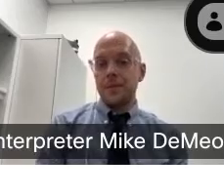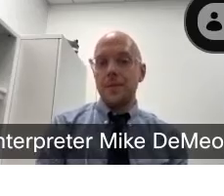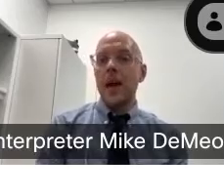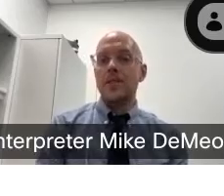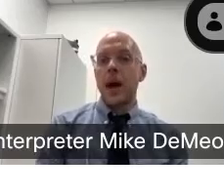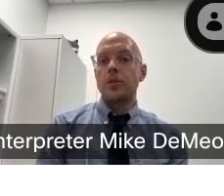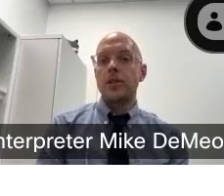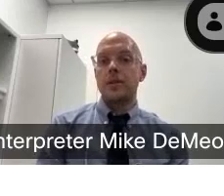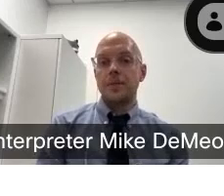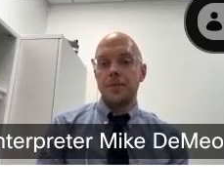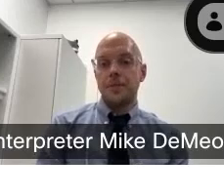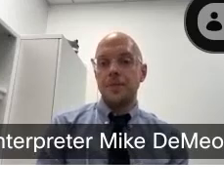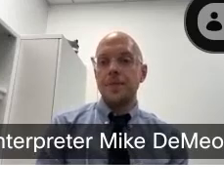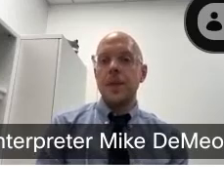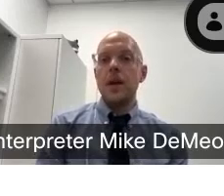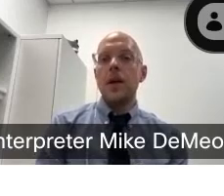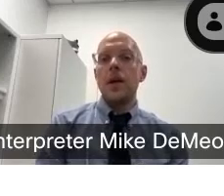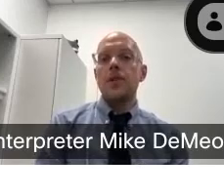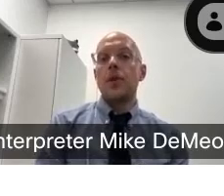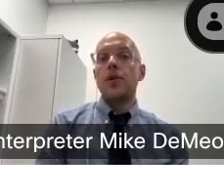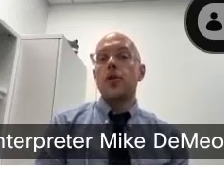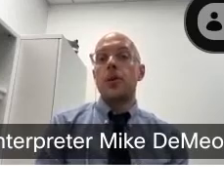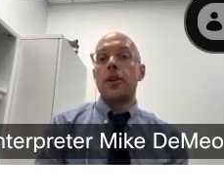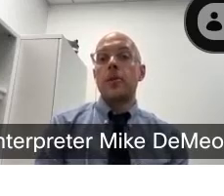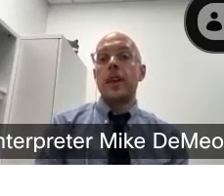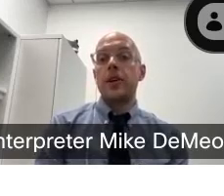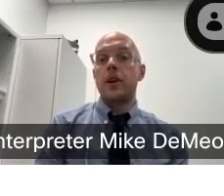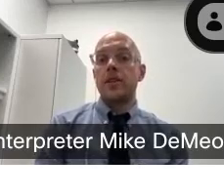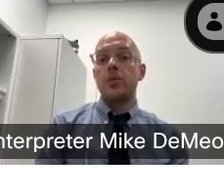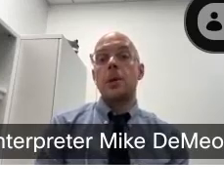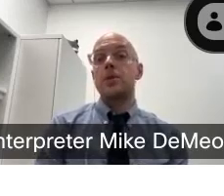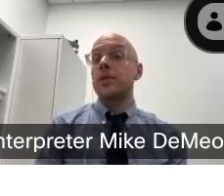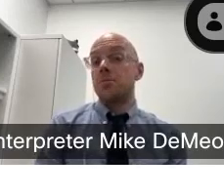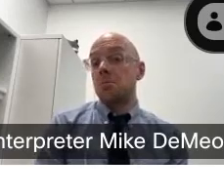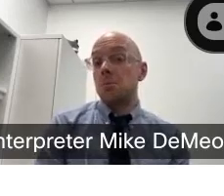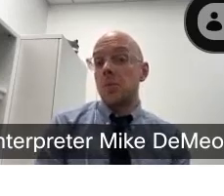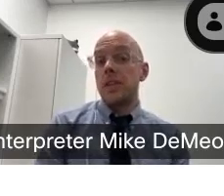as captions. So the older Americans with hearing loss would be able to listen